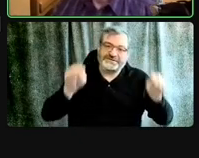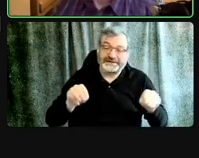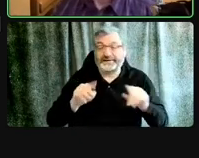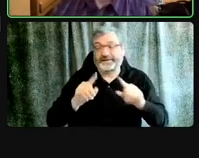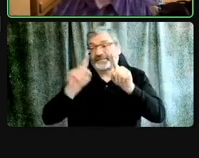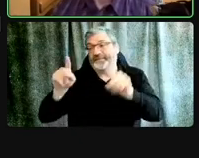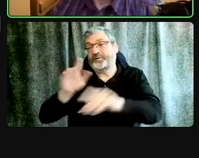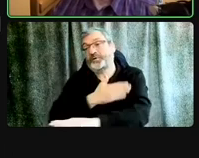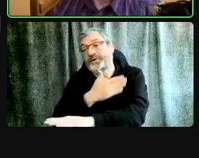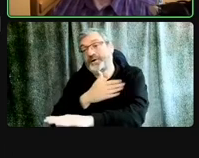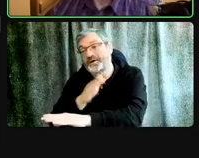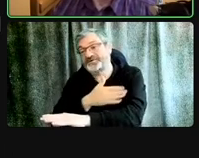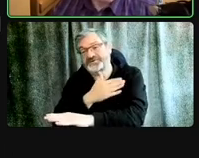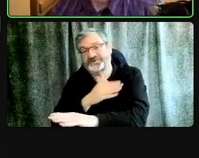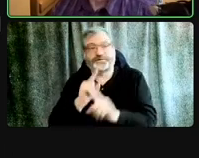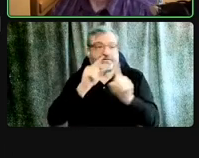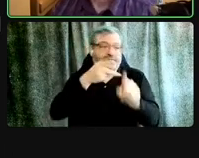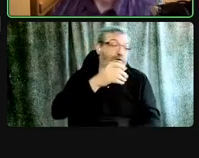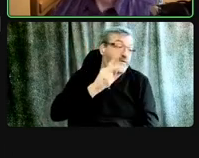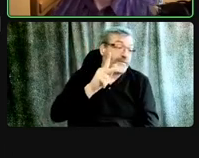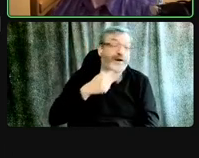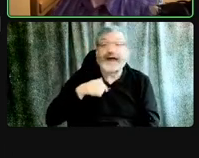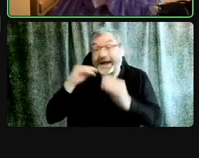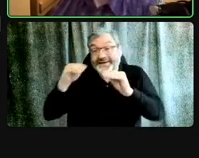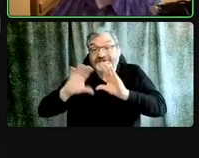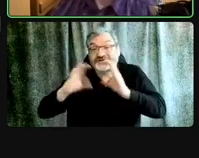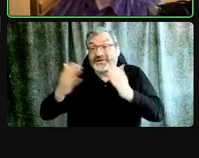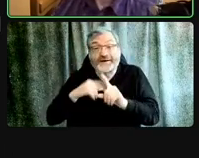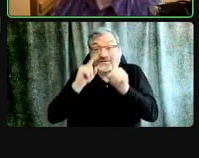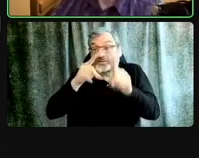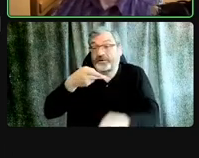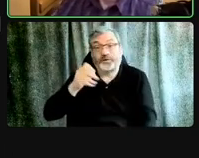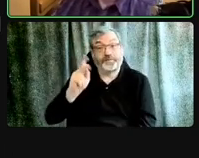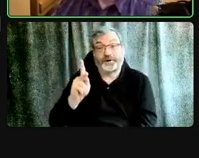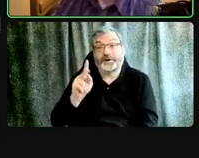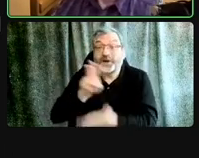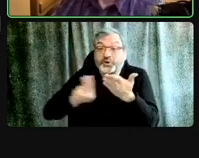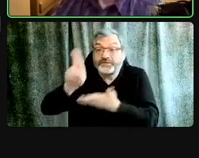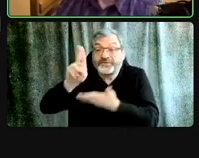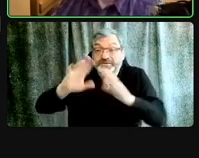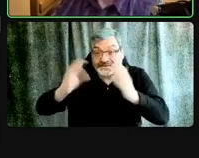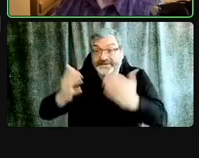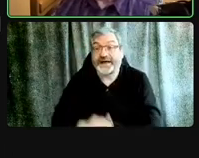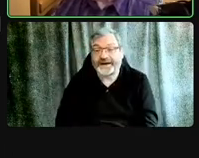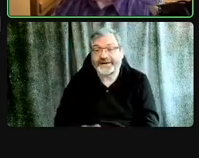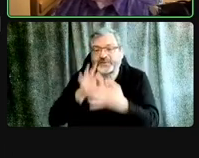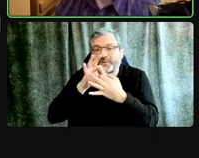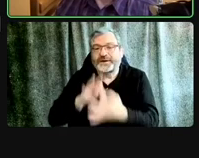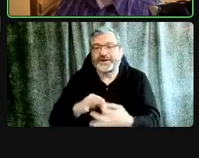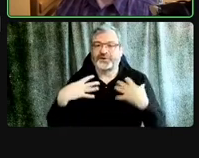I teach a class where we just go to the Park University class on well being.